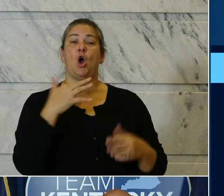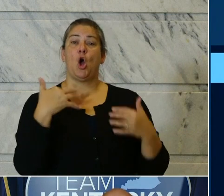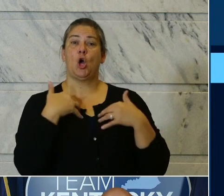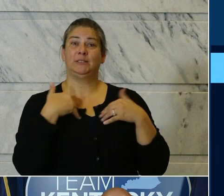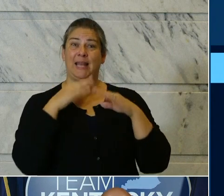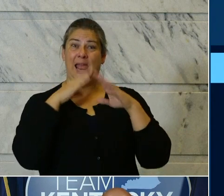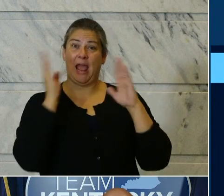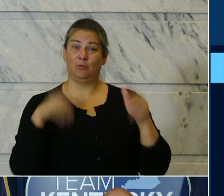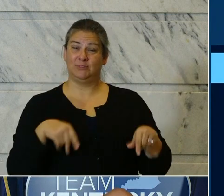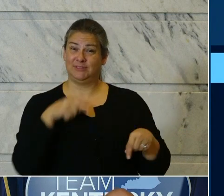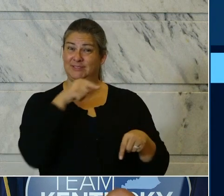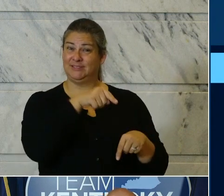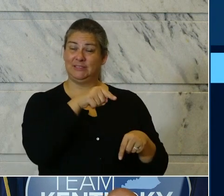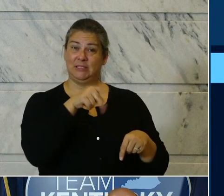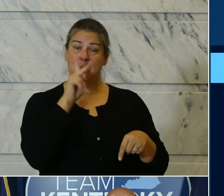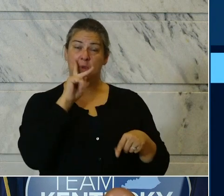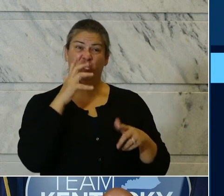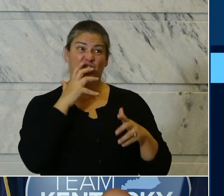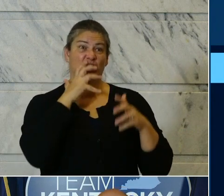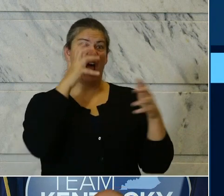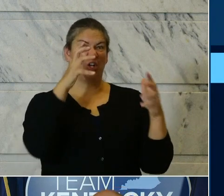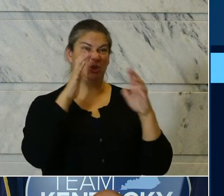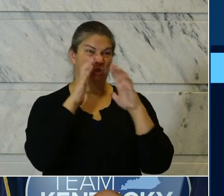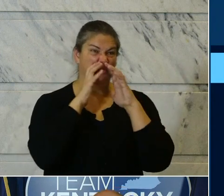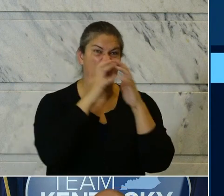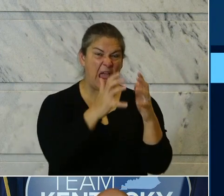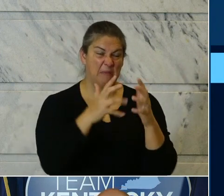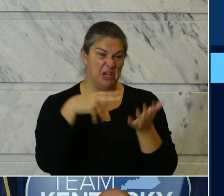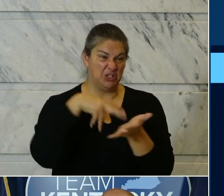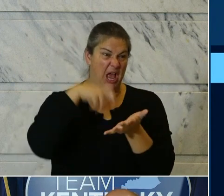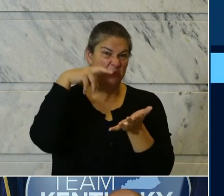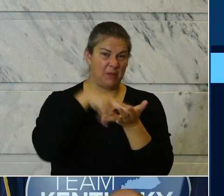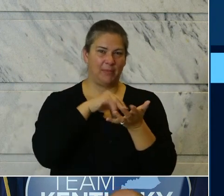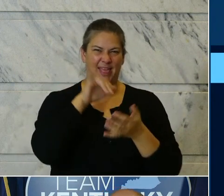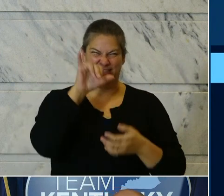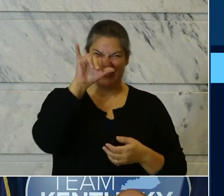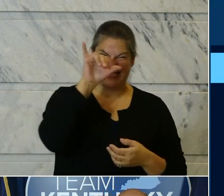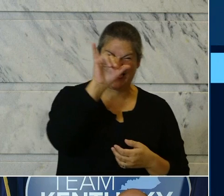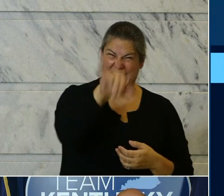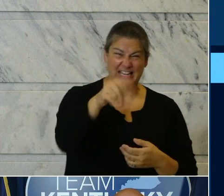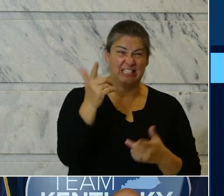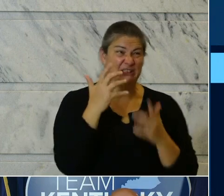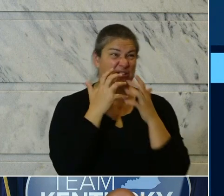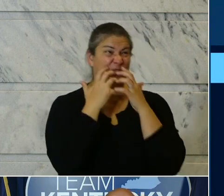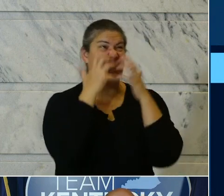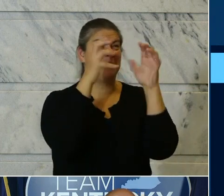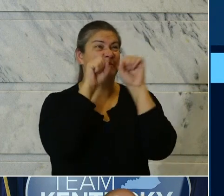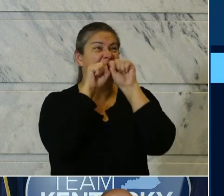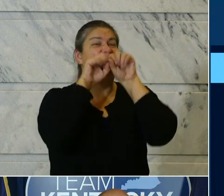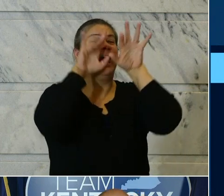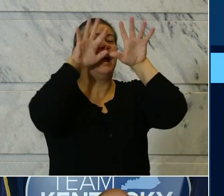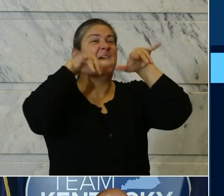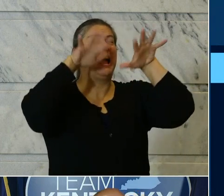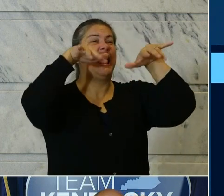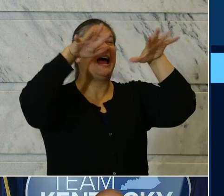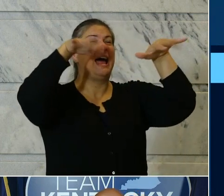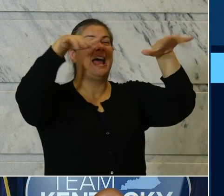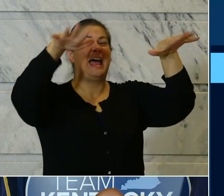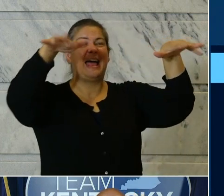HAUNTED HOUSES FOR PEOPLE ARE SHOUTING AND SCREAMING AT PEOPLE ARE JUMPING ACTUALLY THAT IS EXACTLY HOW SOMEONE